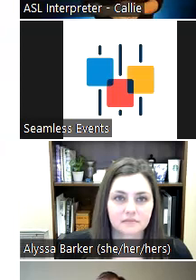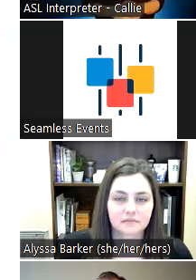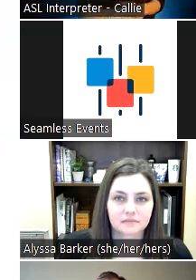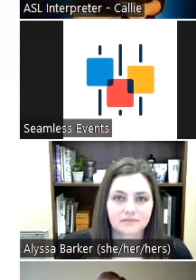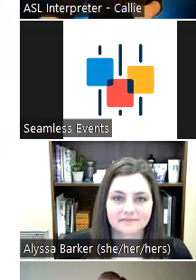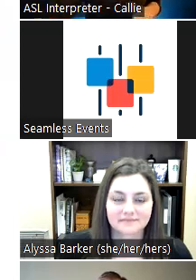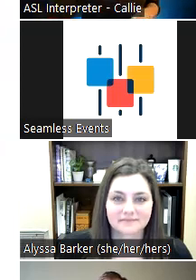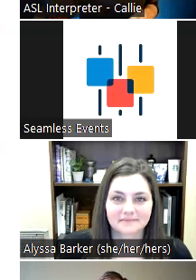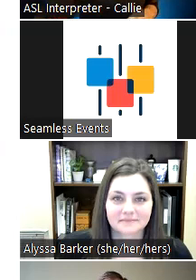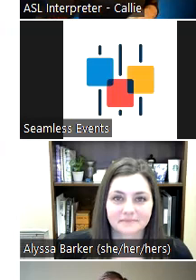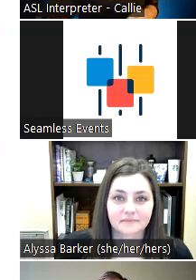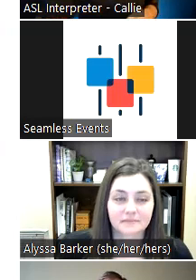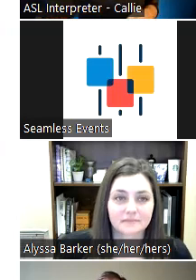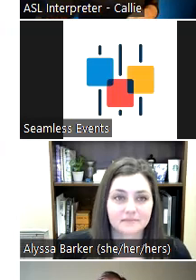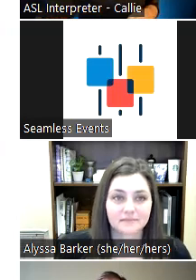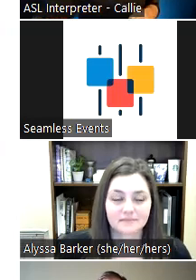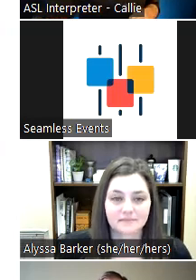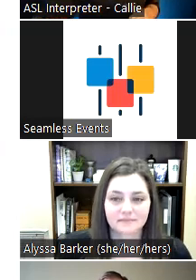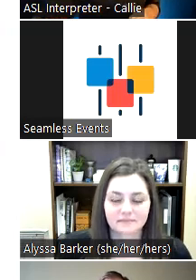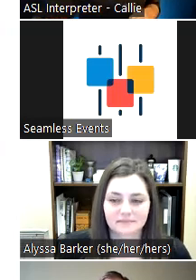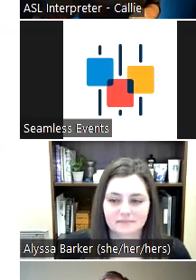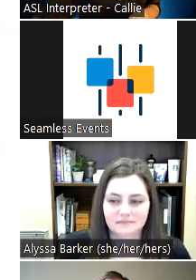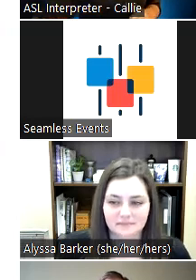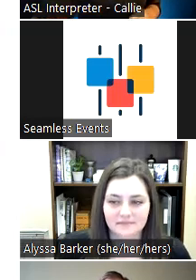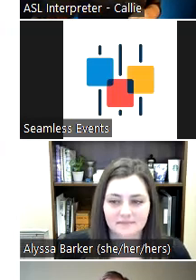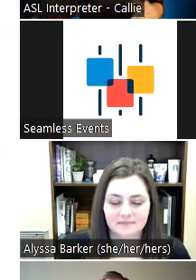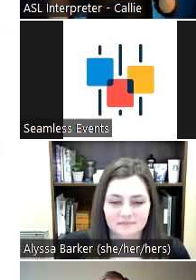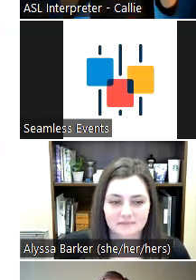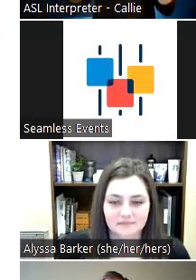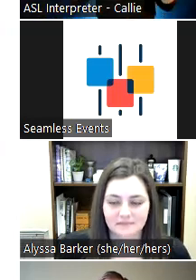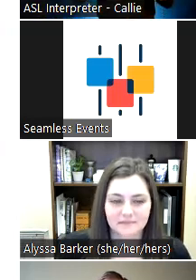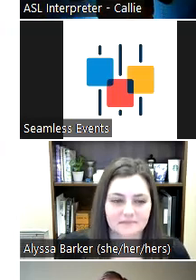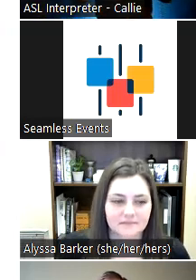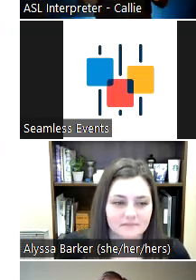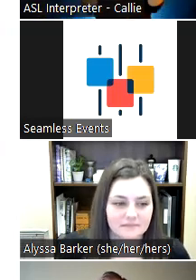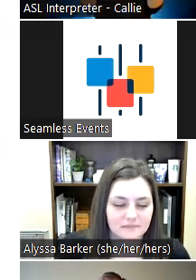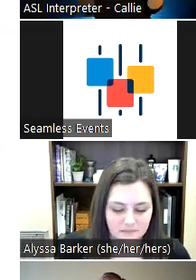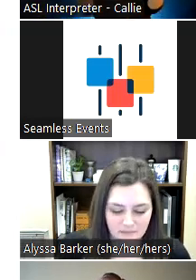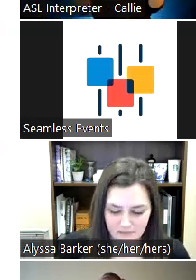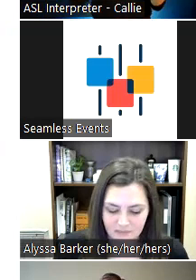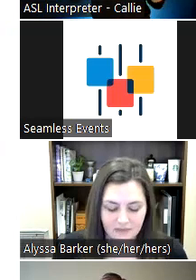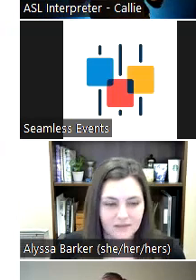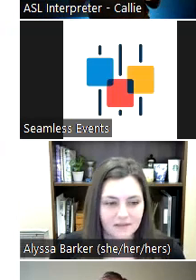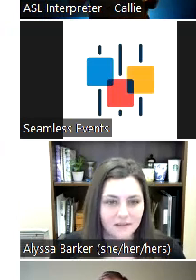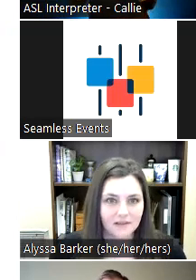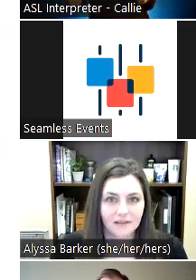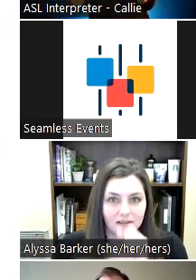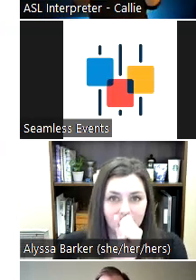and i'm going to go ahead and get started and tell everybody thank you for joining us today for our